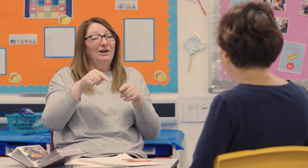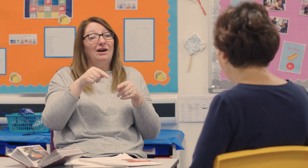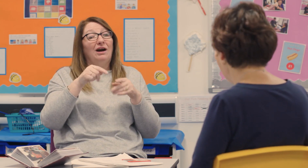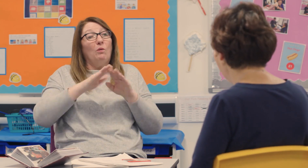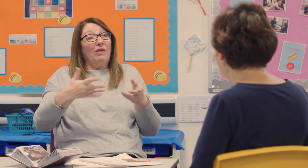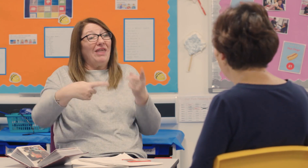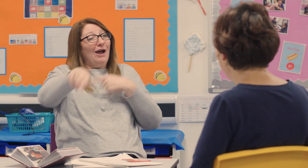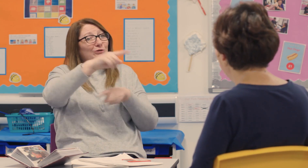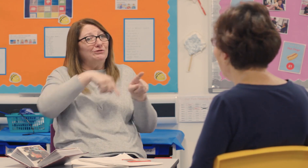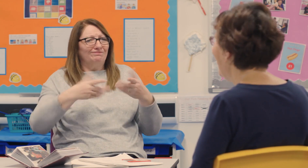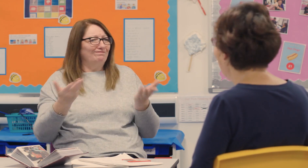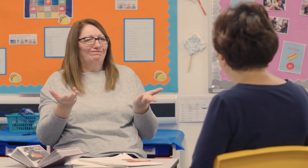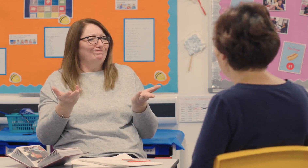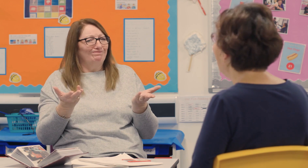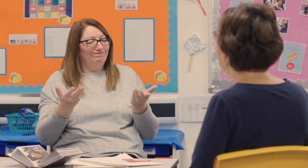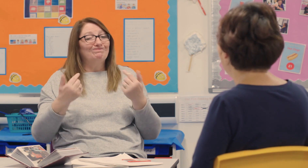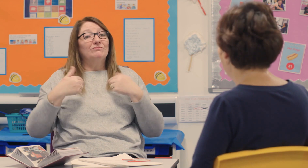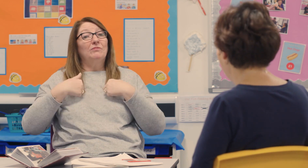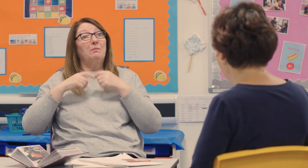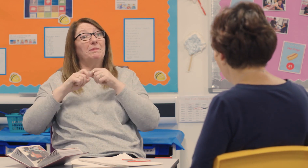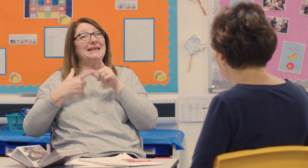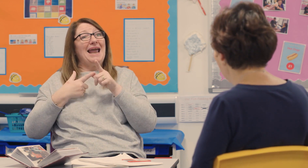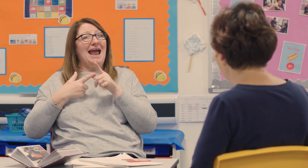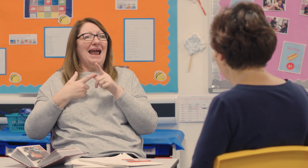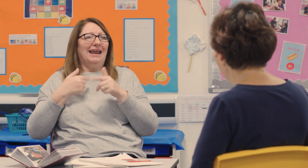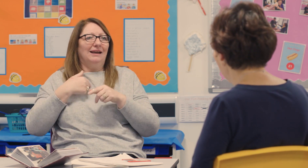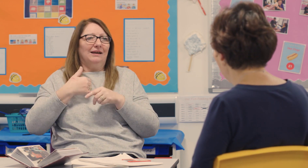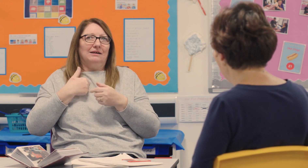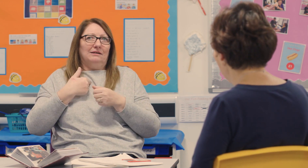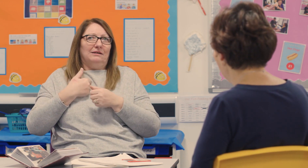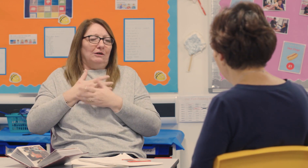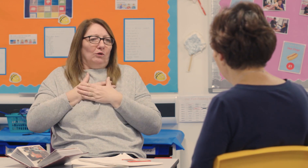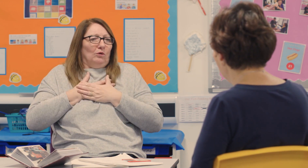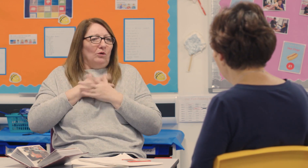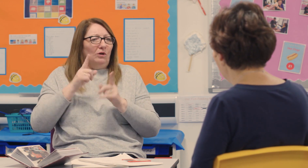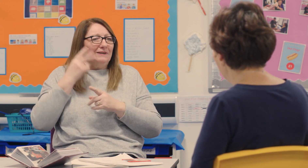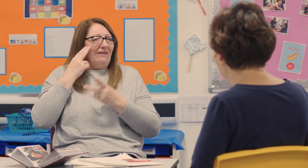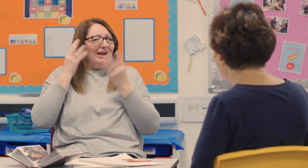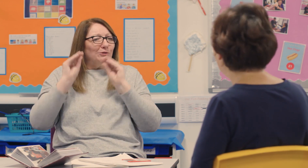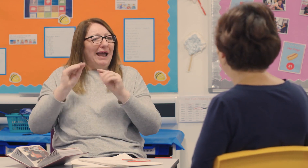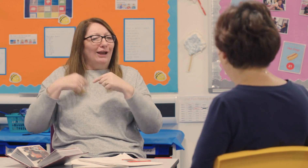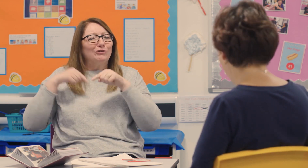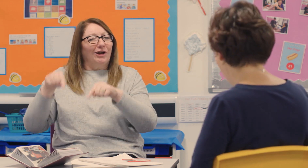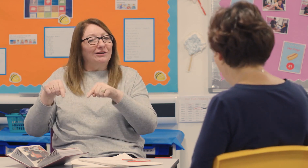Everything grew out of that. Without that, none of this would've happened. As you know, Deaf education is dear to my heart,